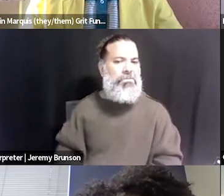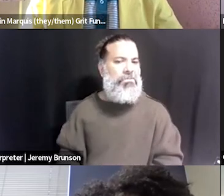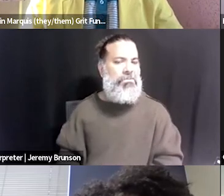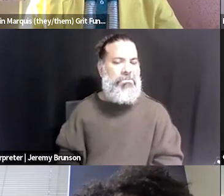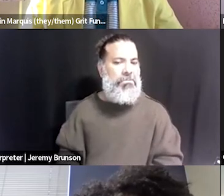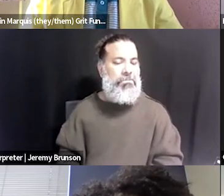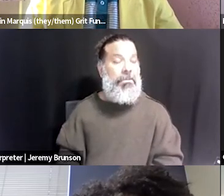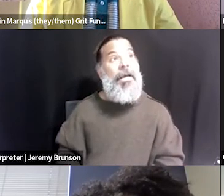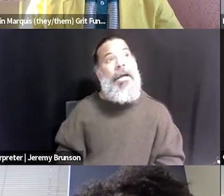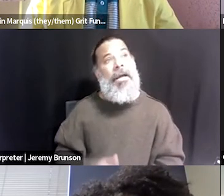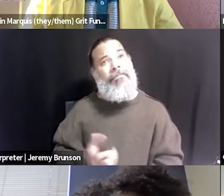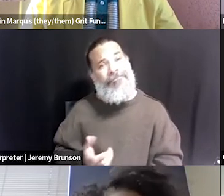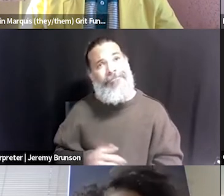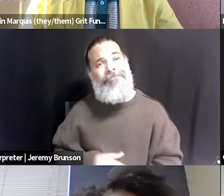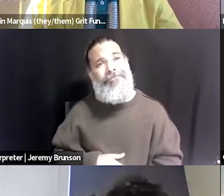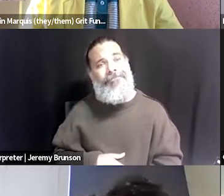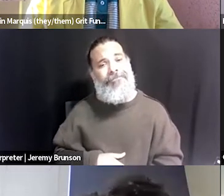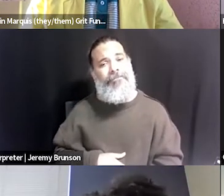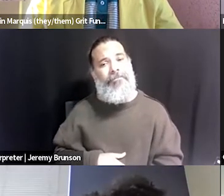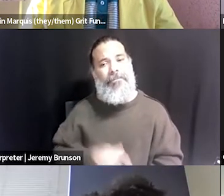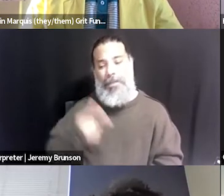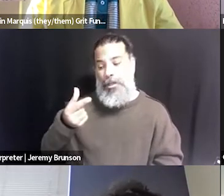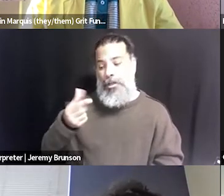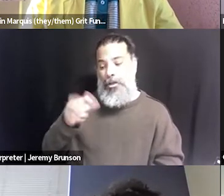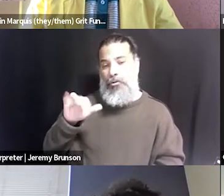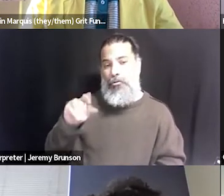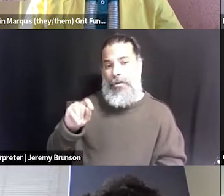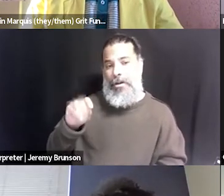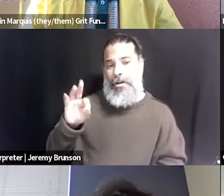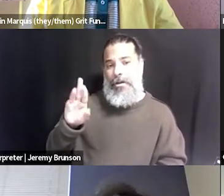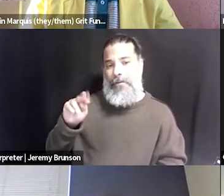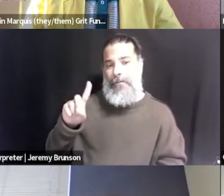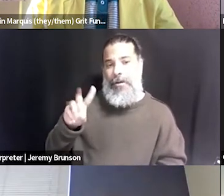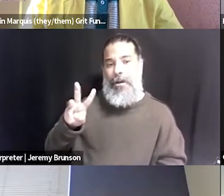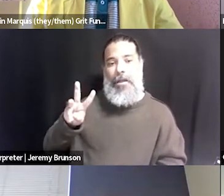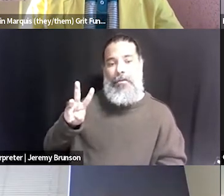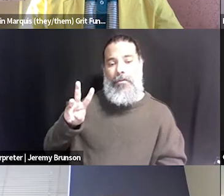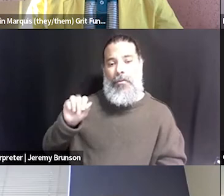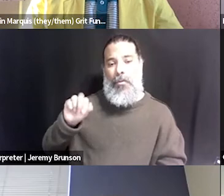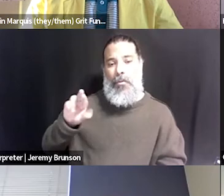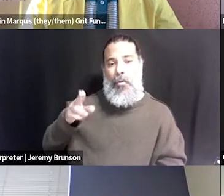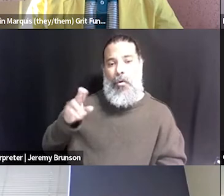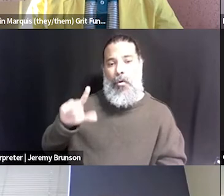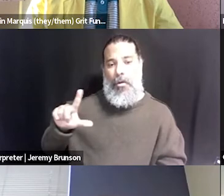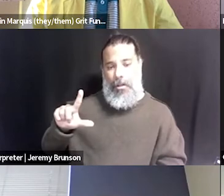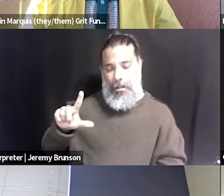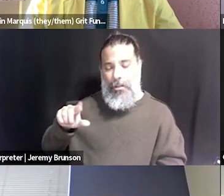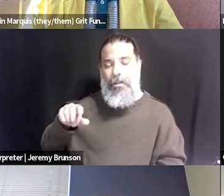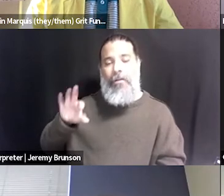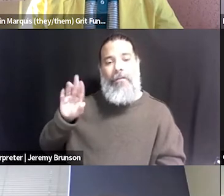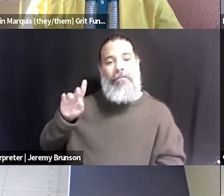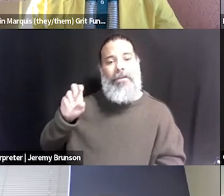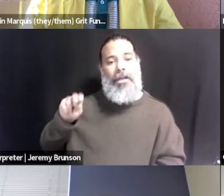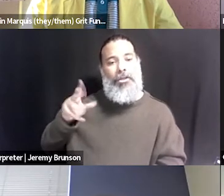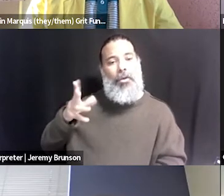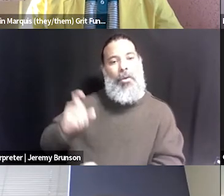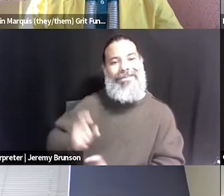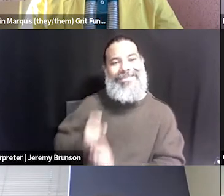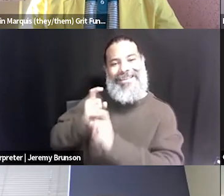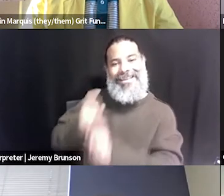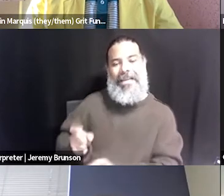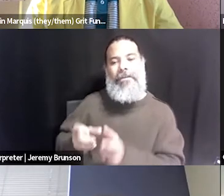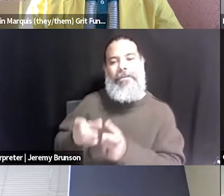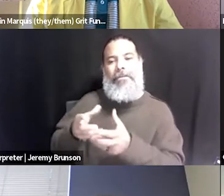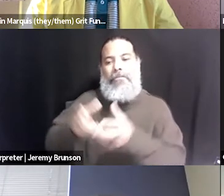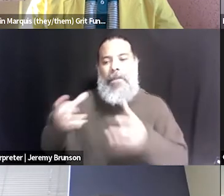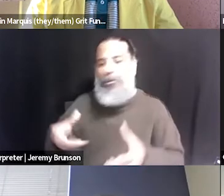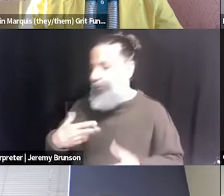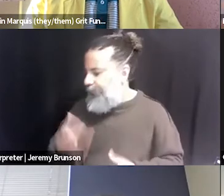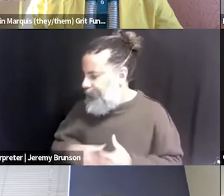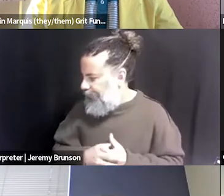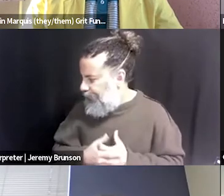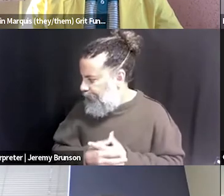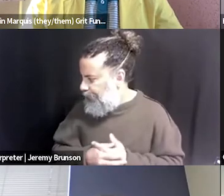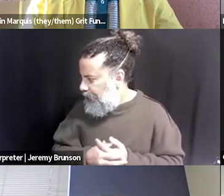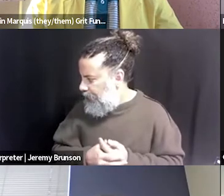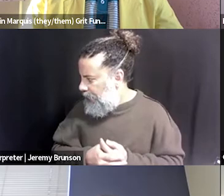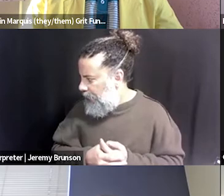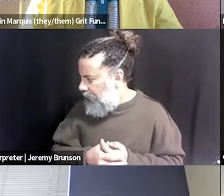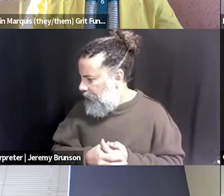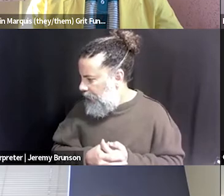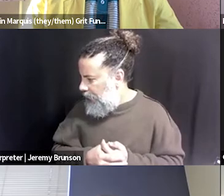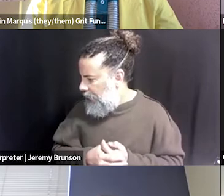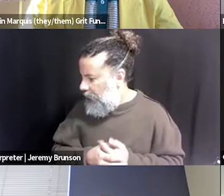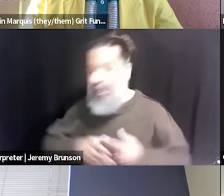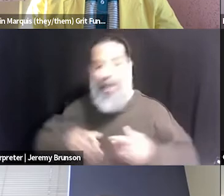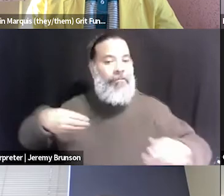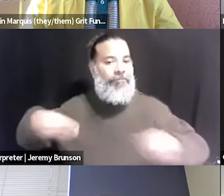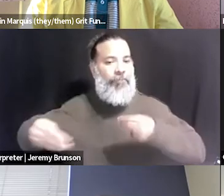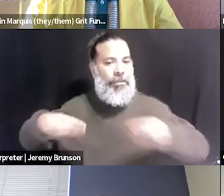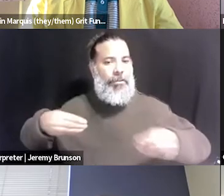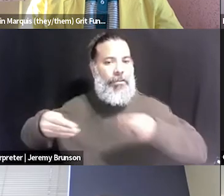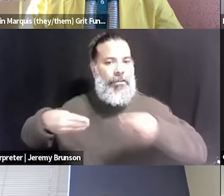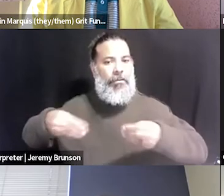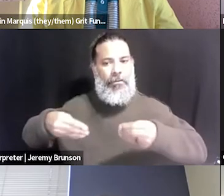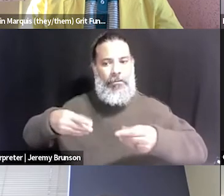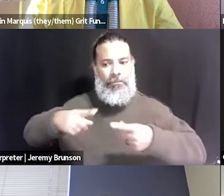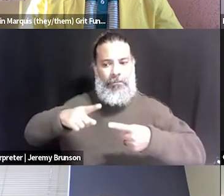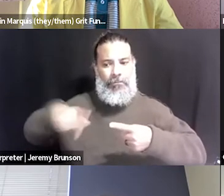In many ways, Grit Fund and the Warhol foundation want to give as much freedom to the artist